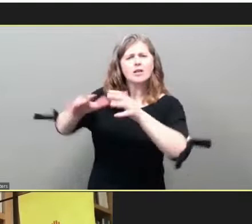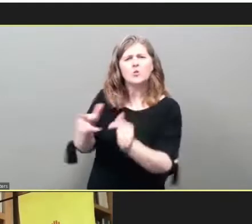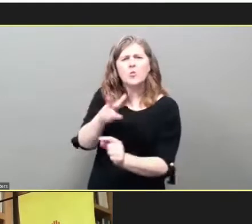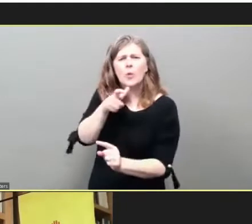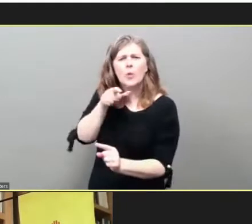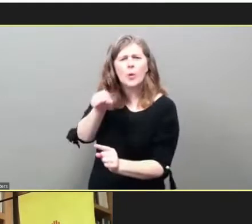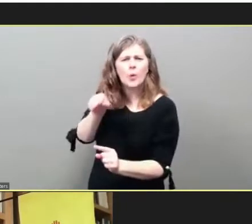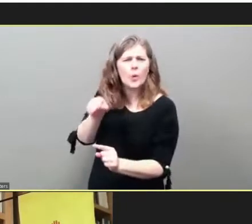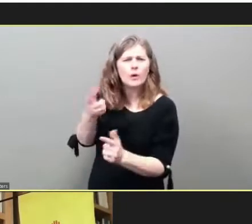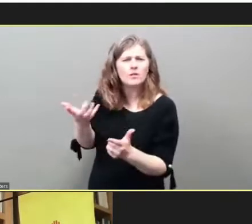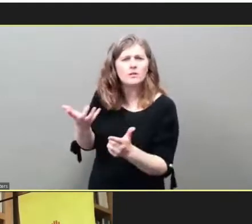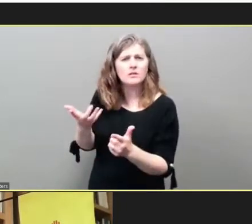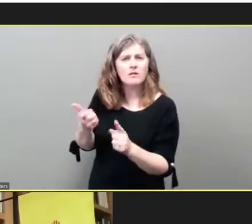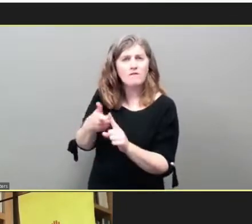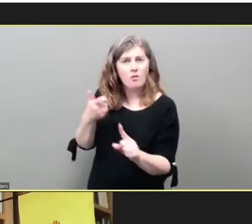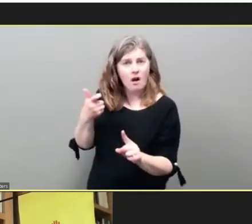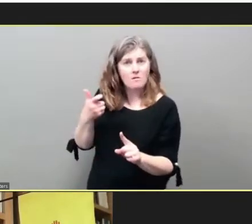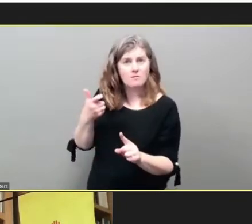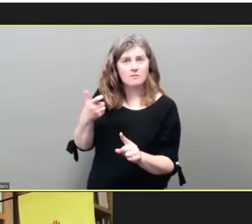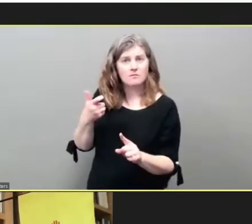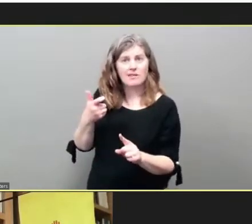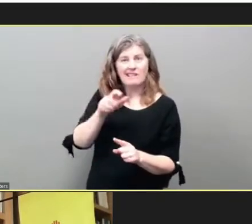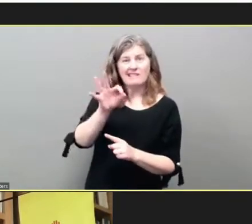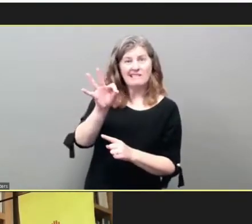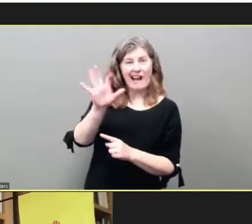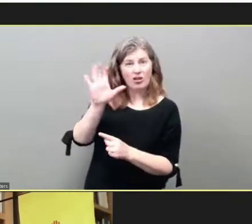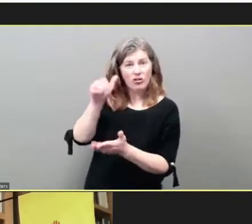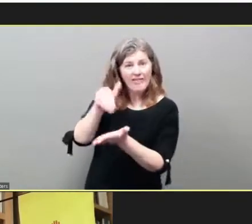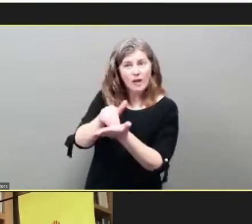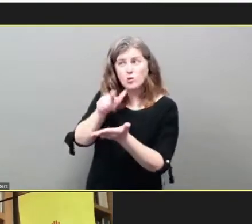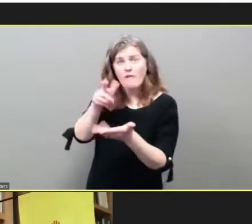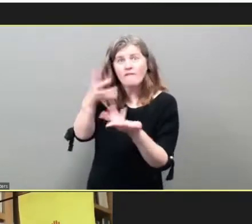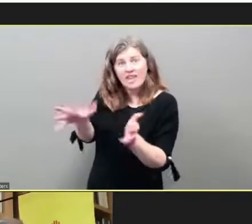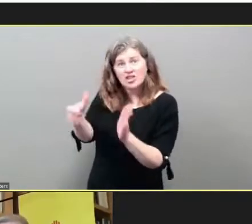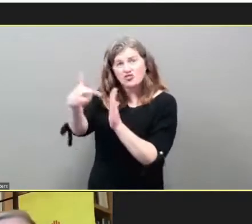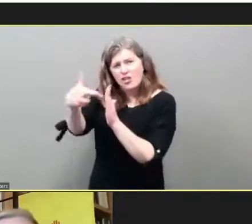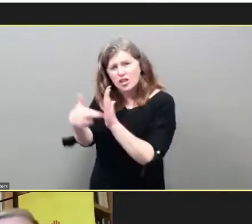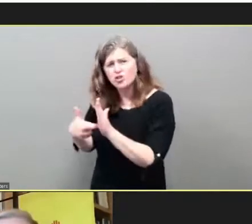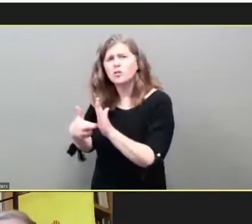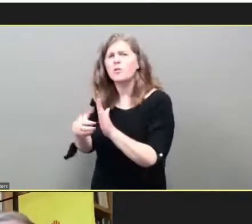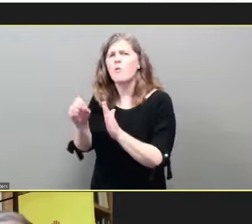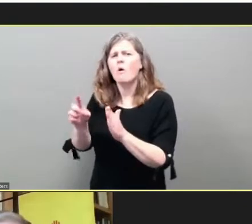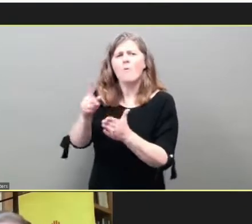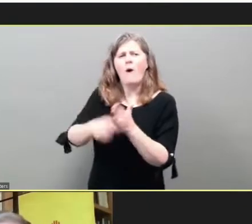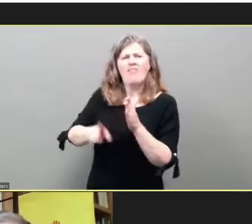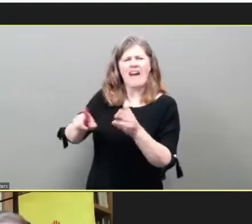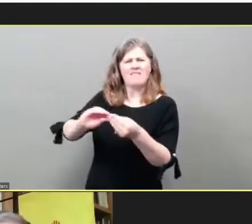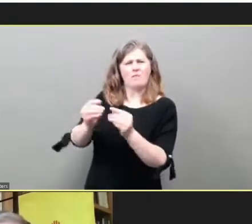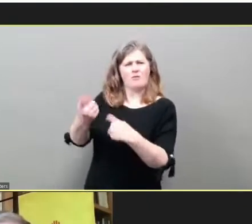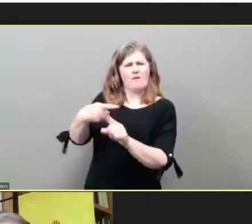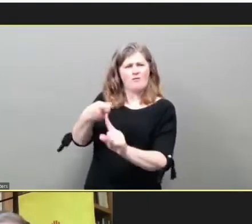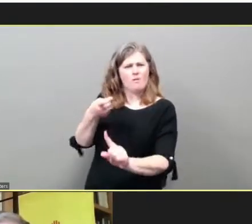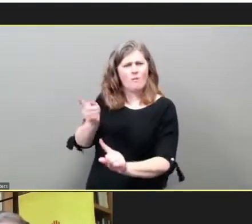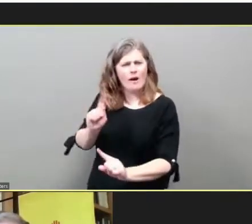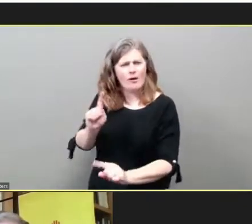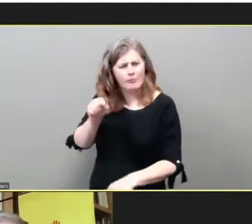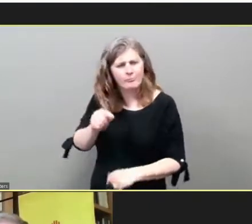Is that out of the 900,000 that are registered or what what does that go off of? Thank you. No.